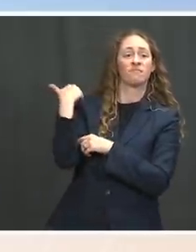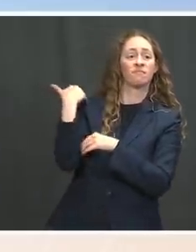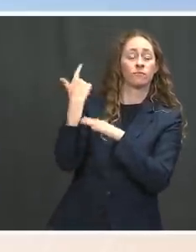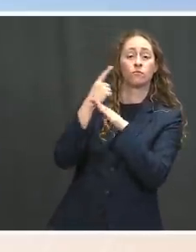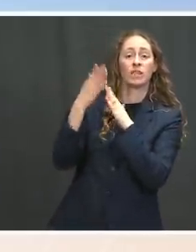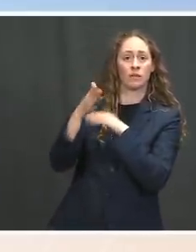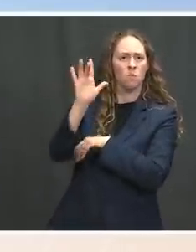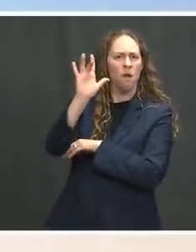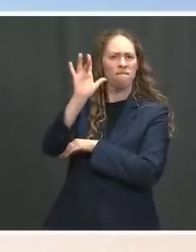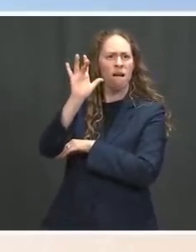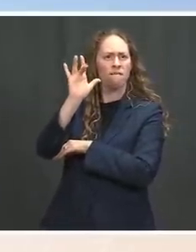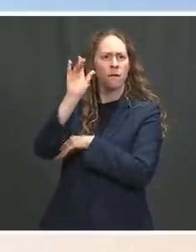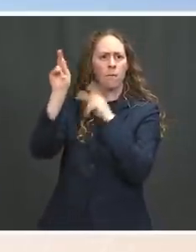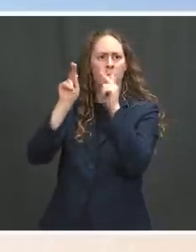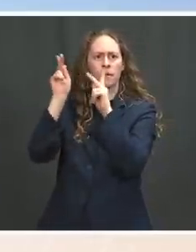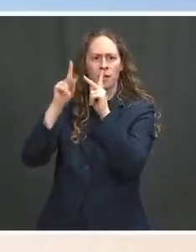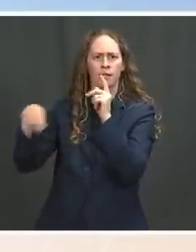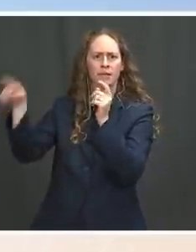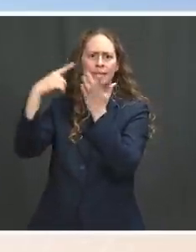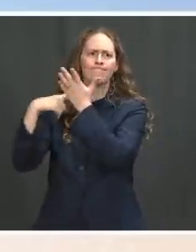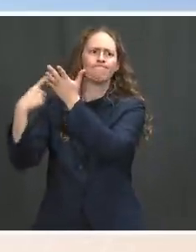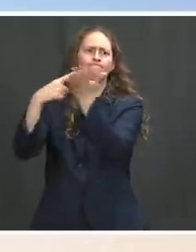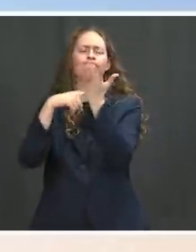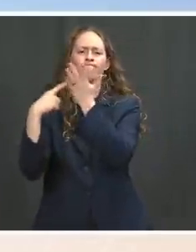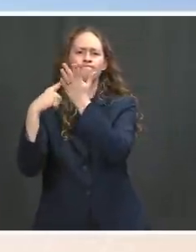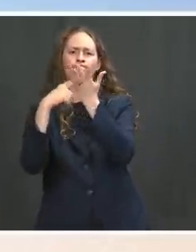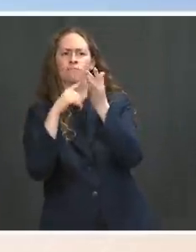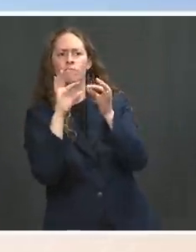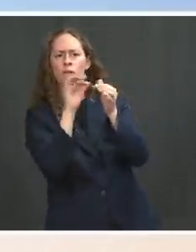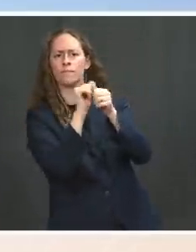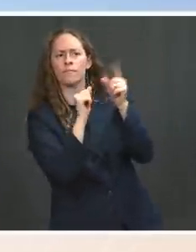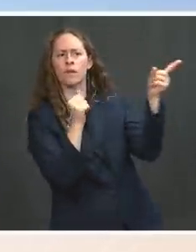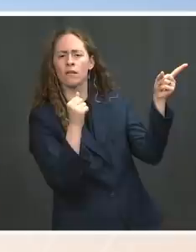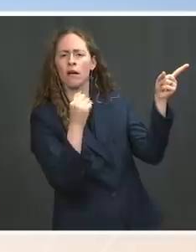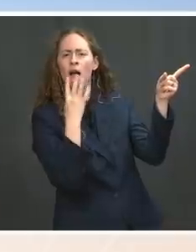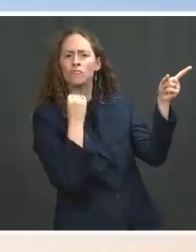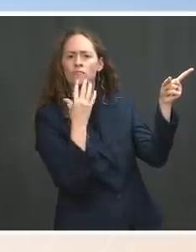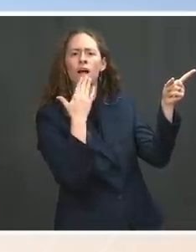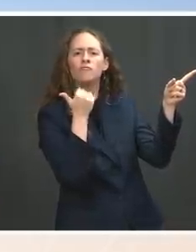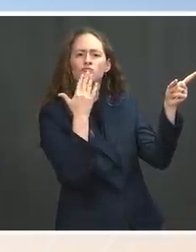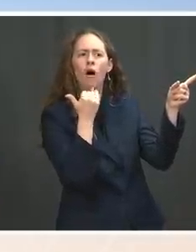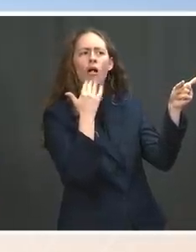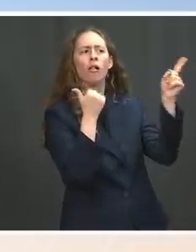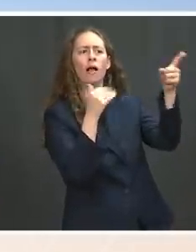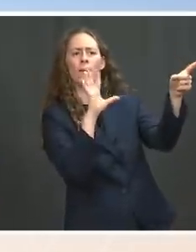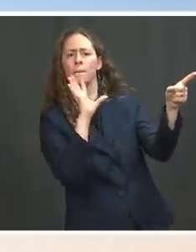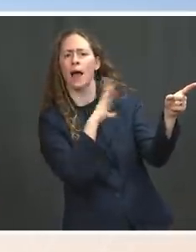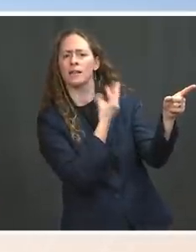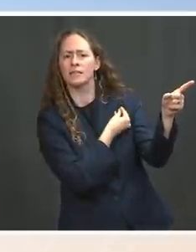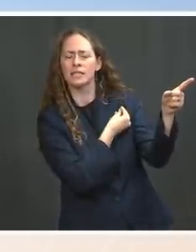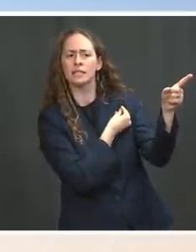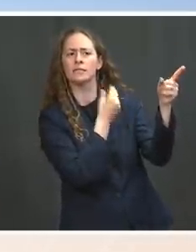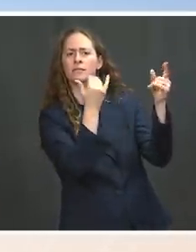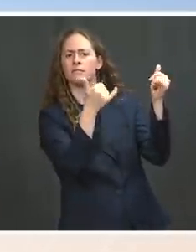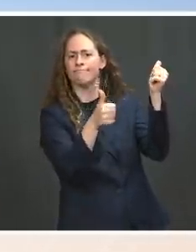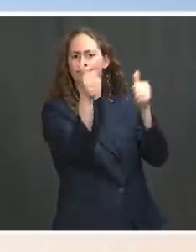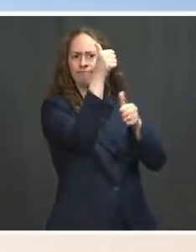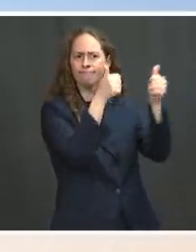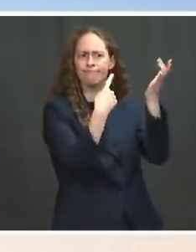the Palestinian Authority, partners, and other stakeholders, including the Qataris, the Tunisians, the Jordanians, the Egyptians, who, as you all know,